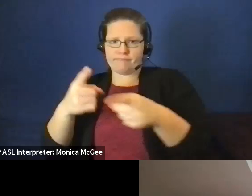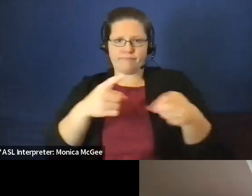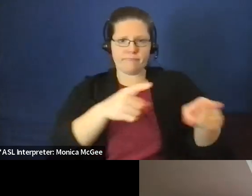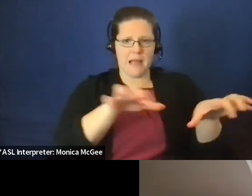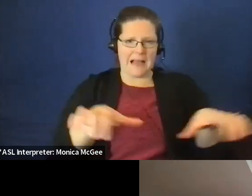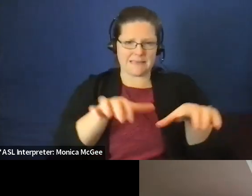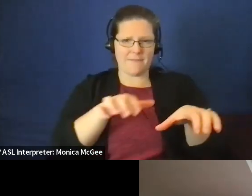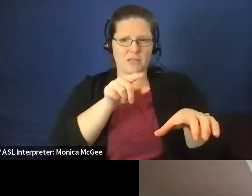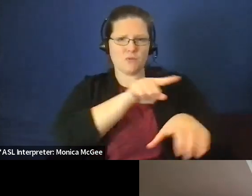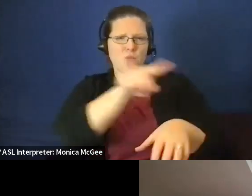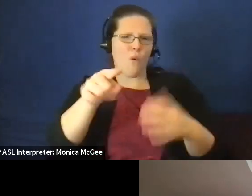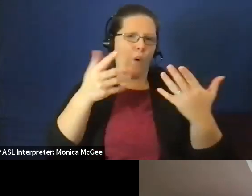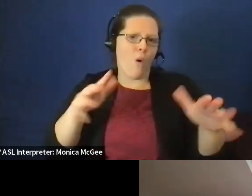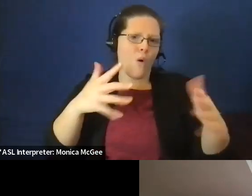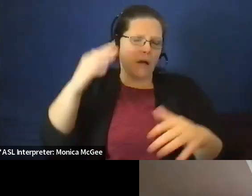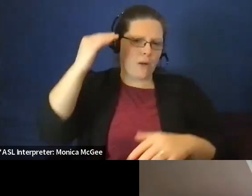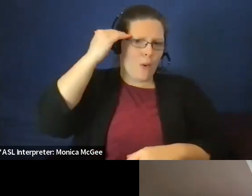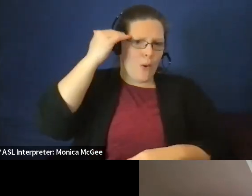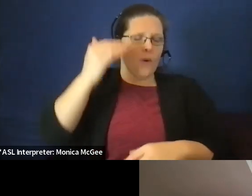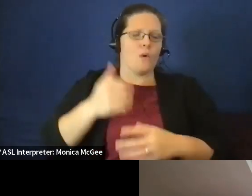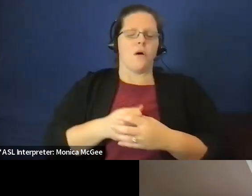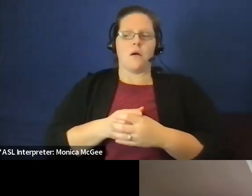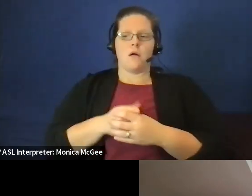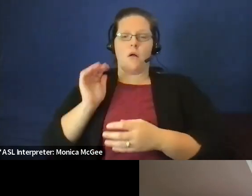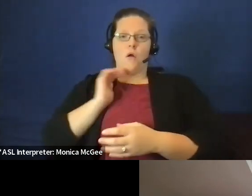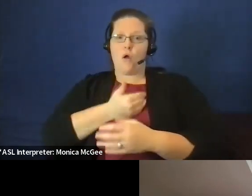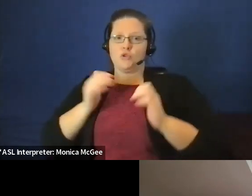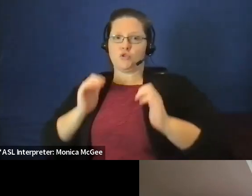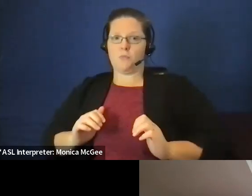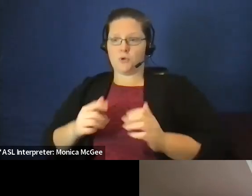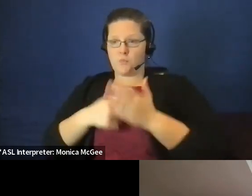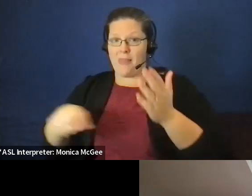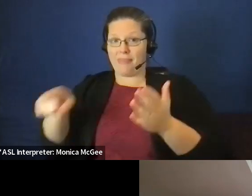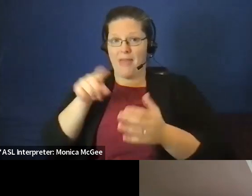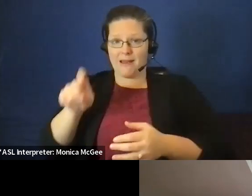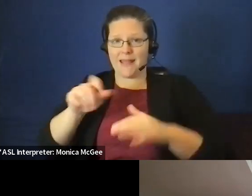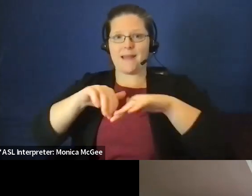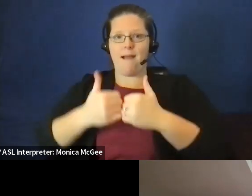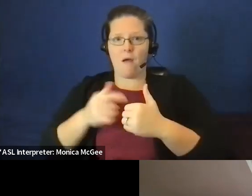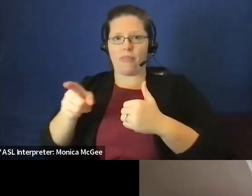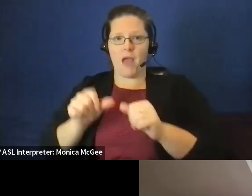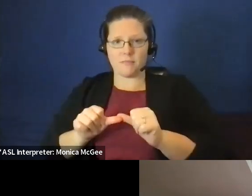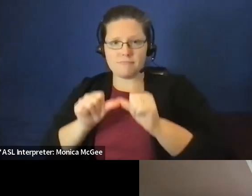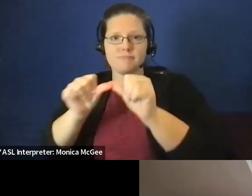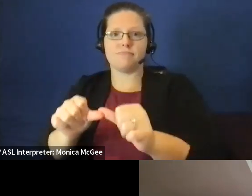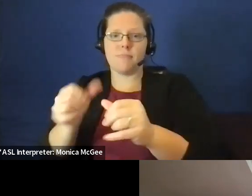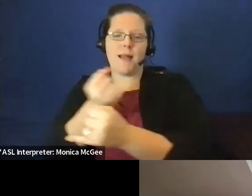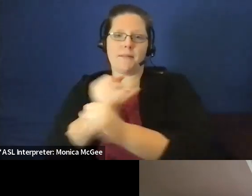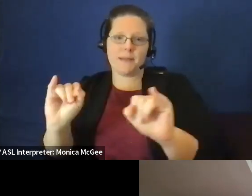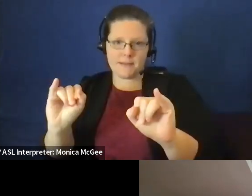(indiscernible). In keeping up with all these activities, it's recognizing, essentially -- you all know this.